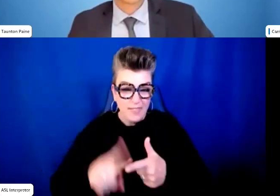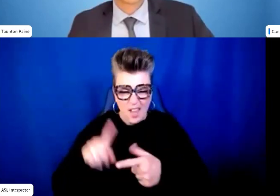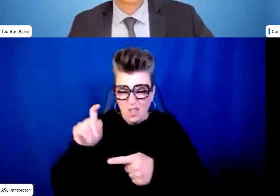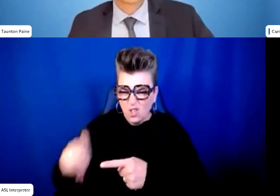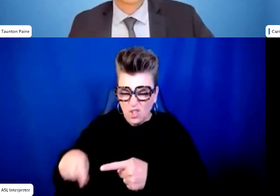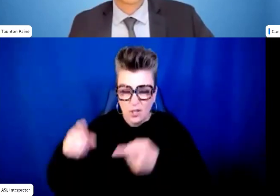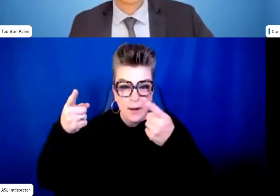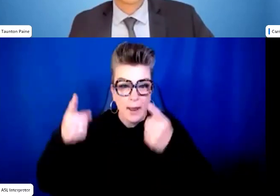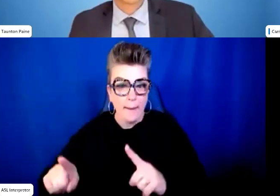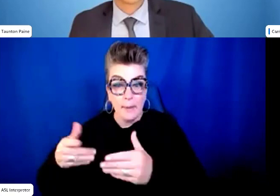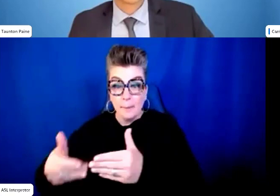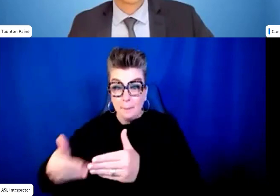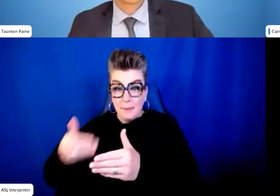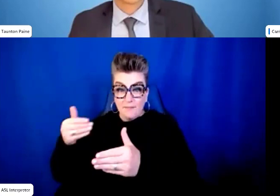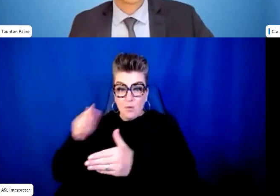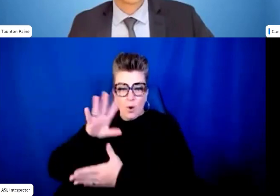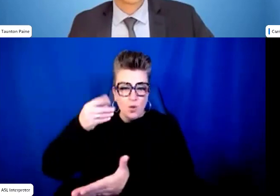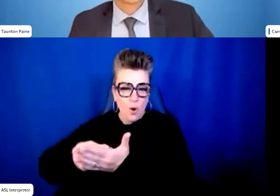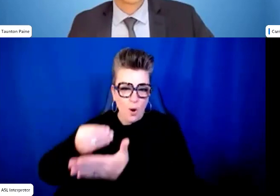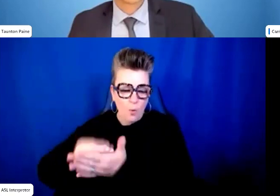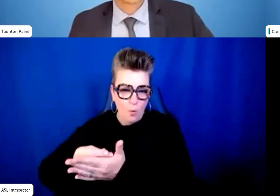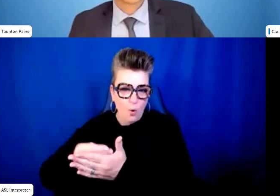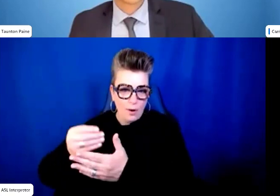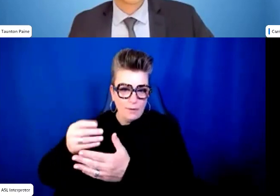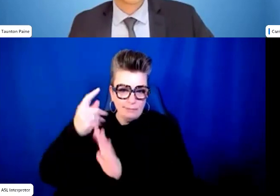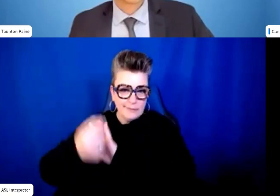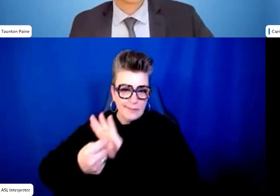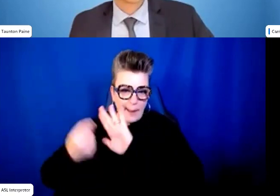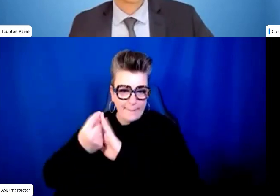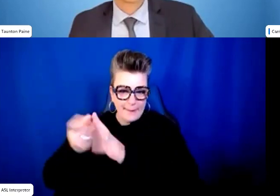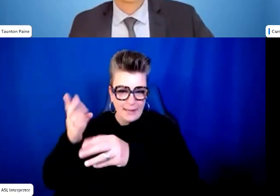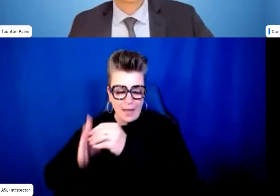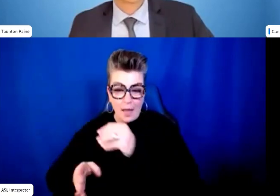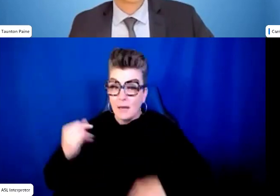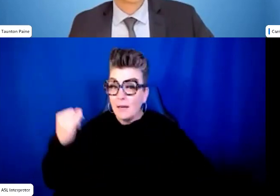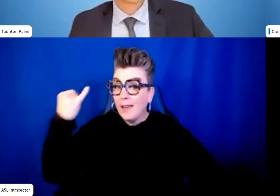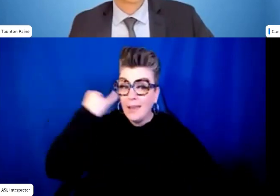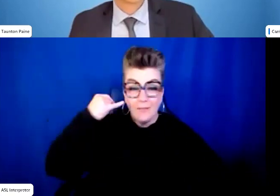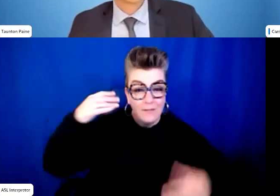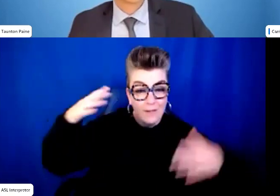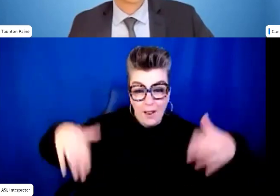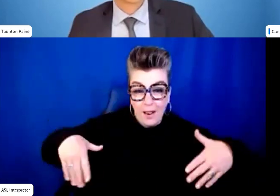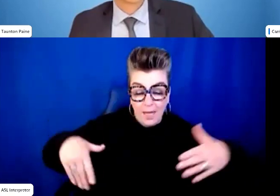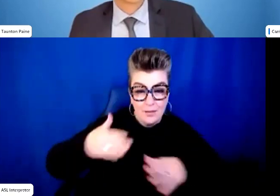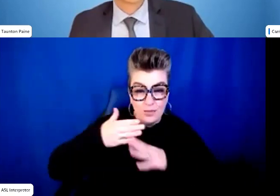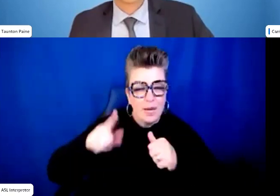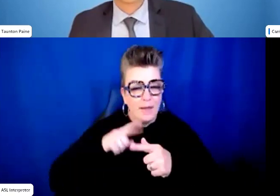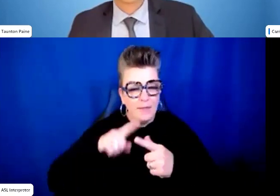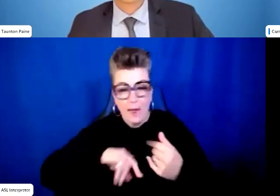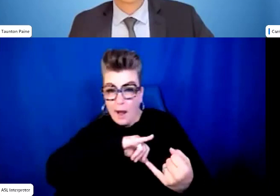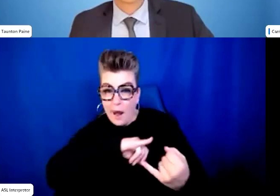And anything that hasn't been shared at that point, kind of the last opportunity would be by the end of your award.